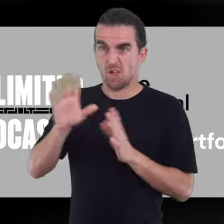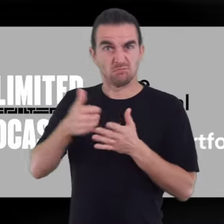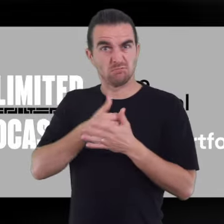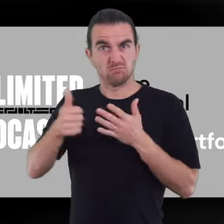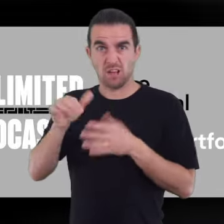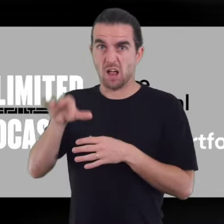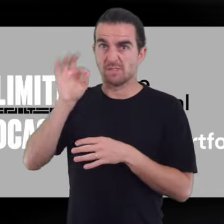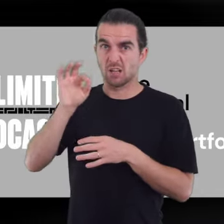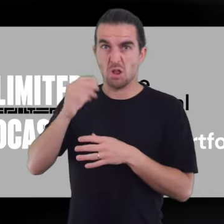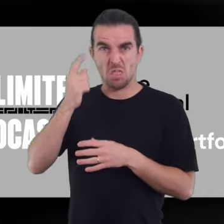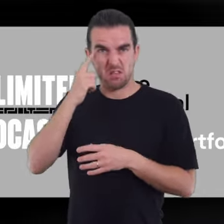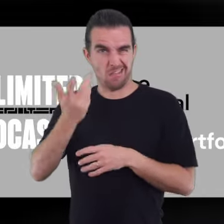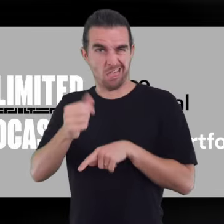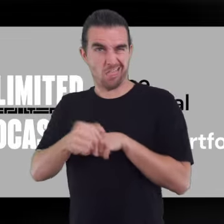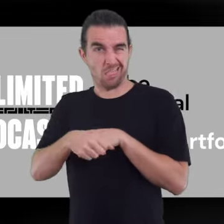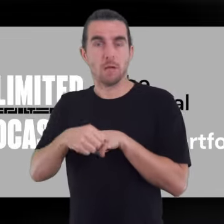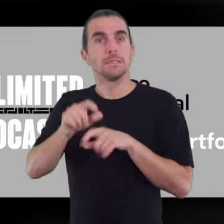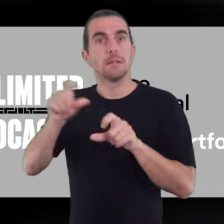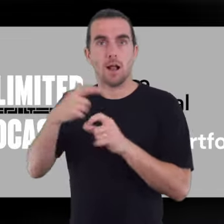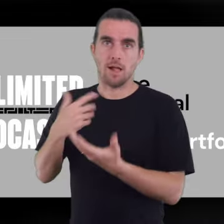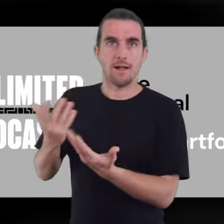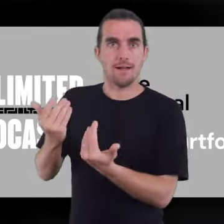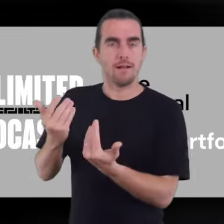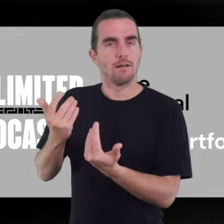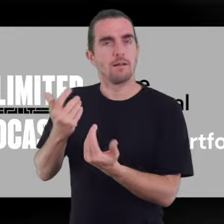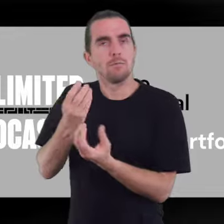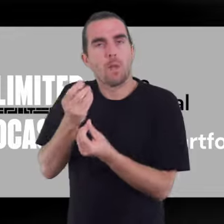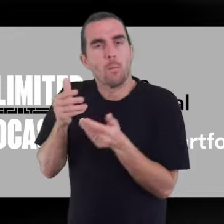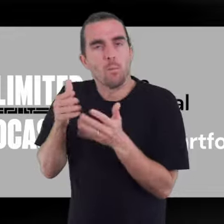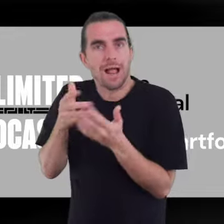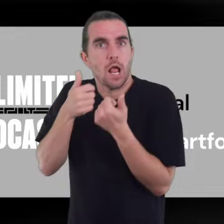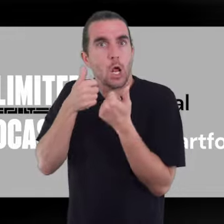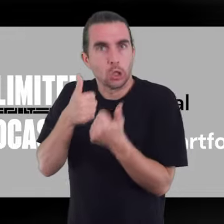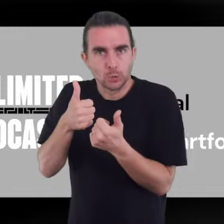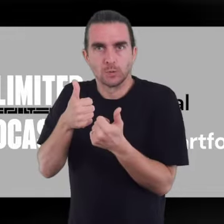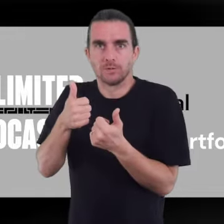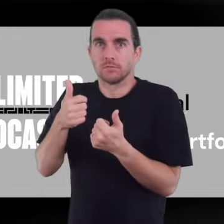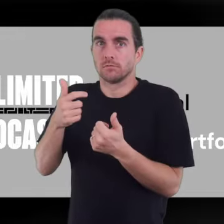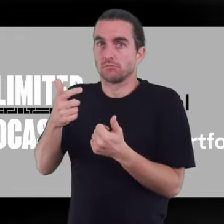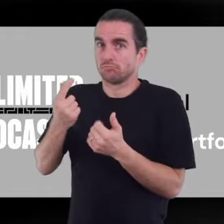or don't think it's for them. I actually think that it's, in some way,